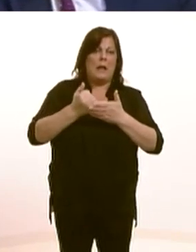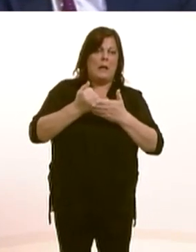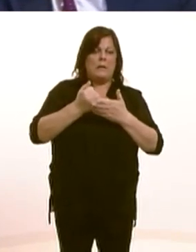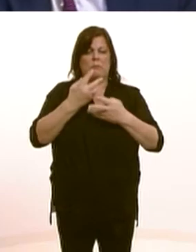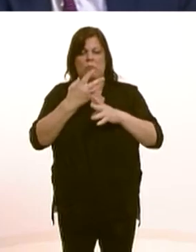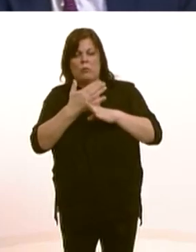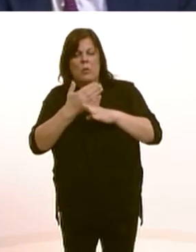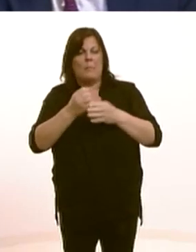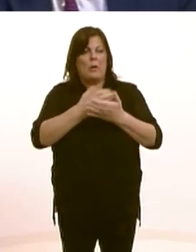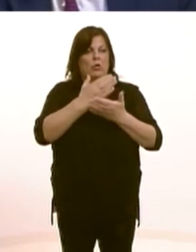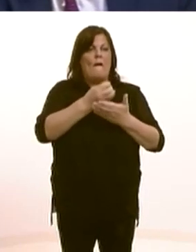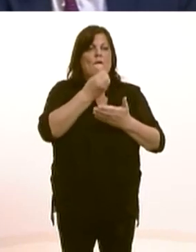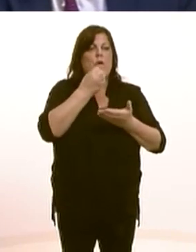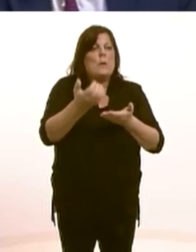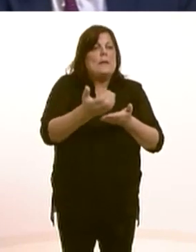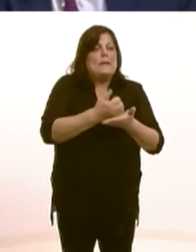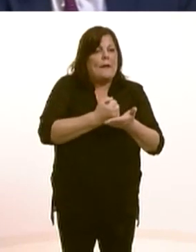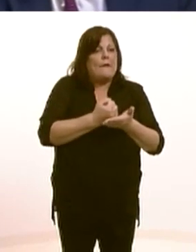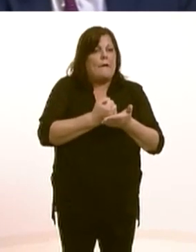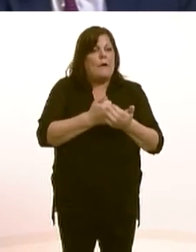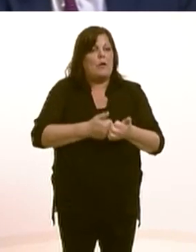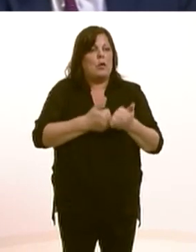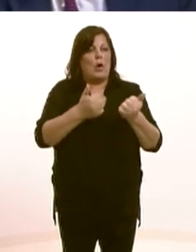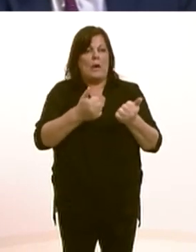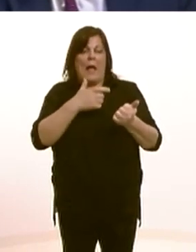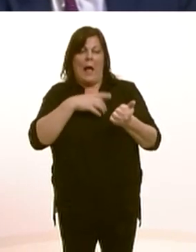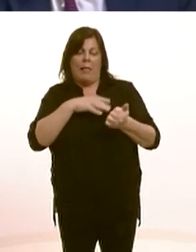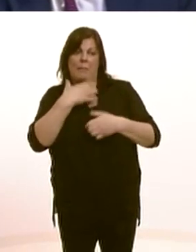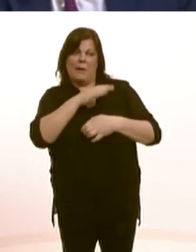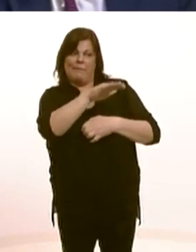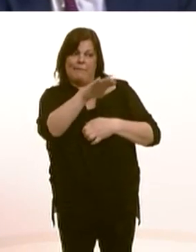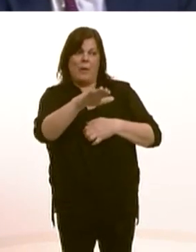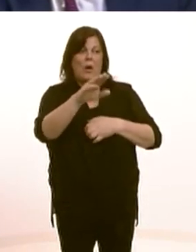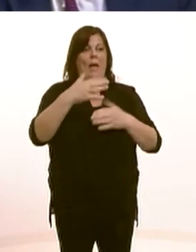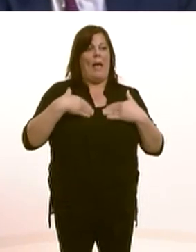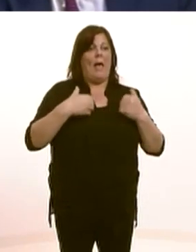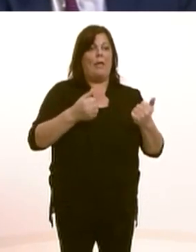are already delivering nutritionally balanced meals under the Healthy Eating in Schools initiative.